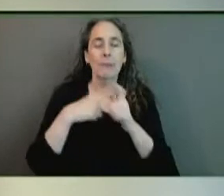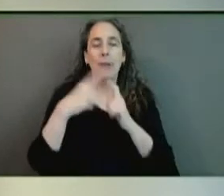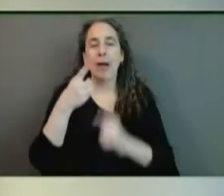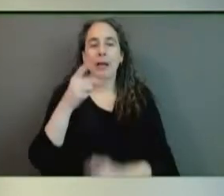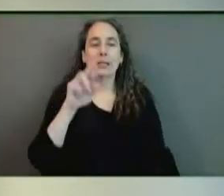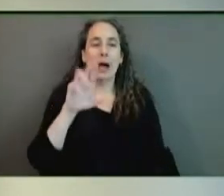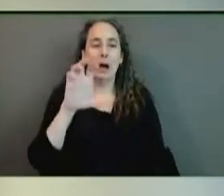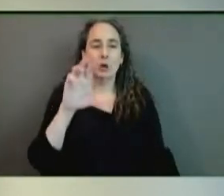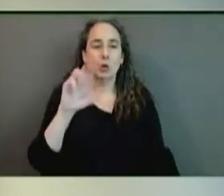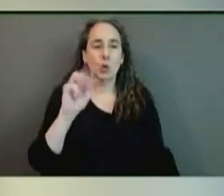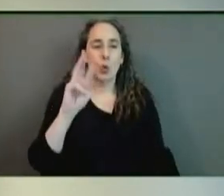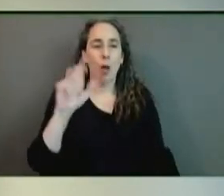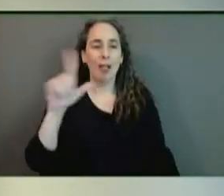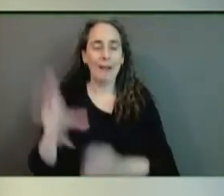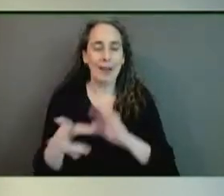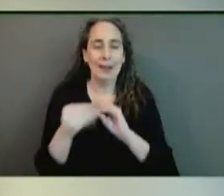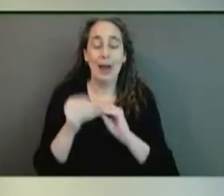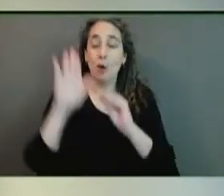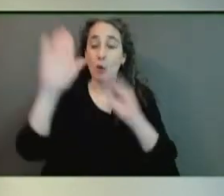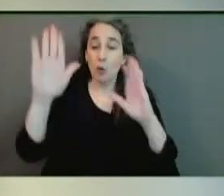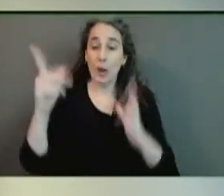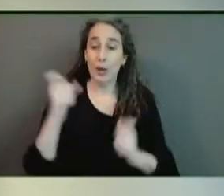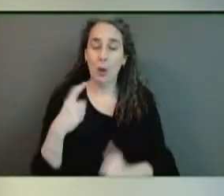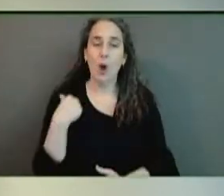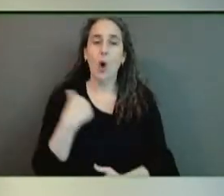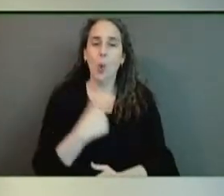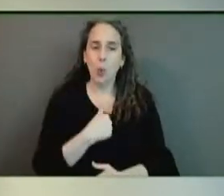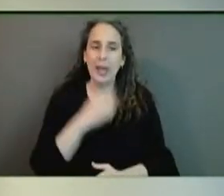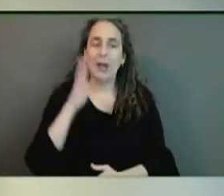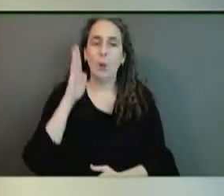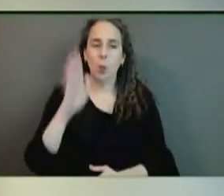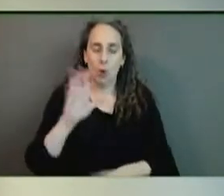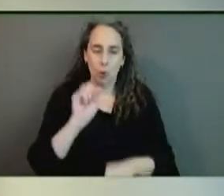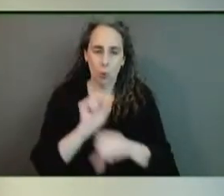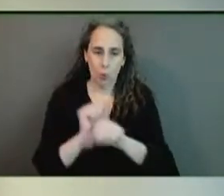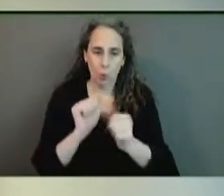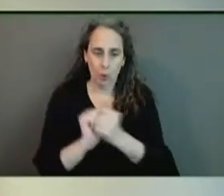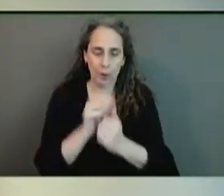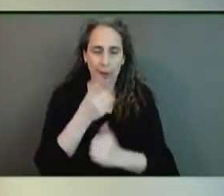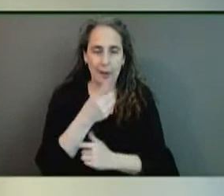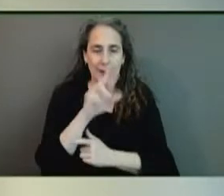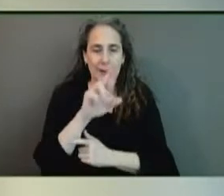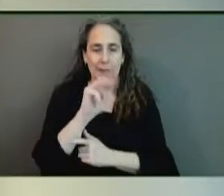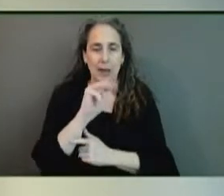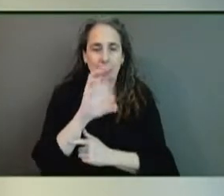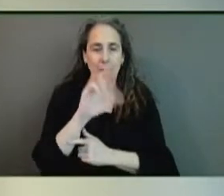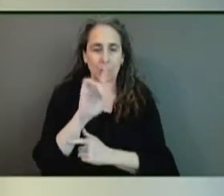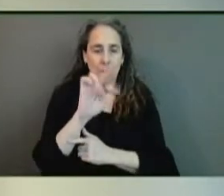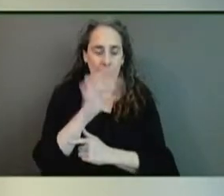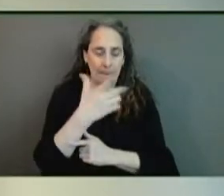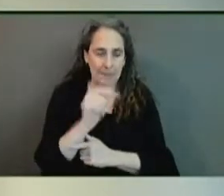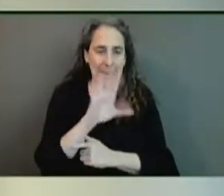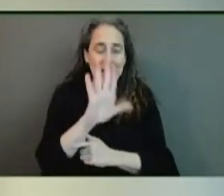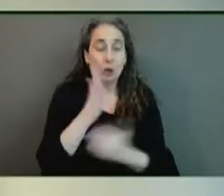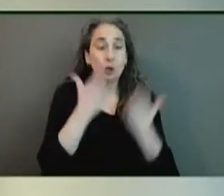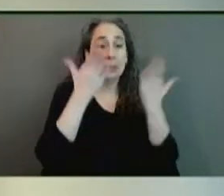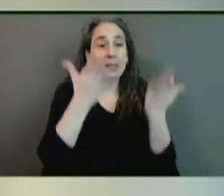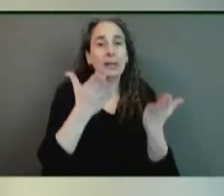. I'll start in. Dr Kroll can add, um, great question We would